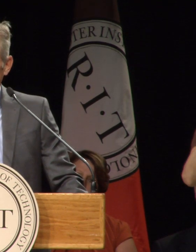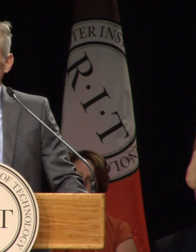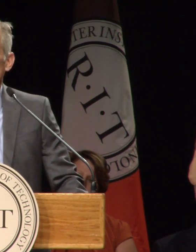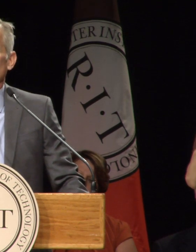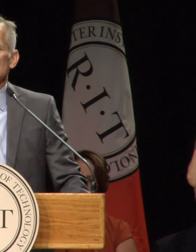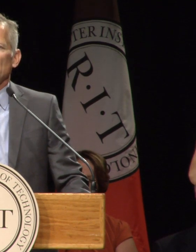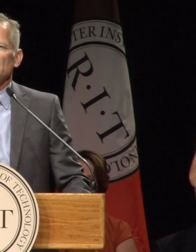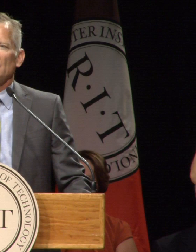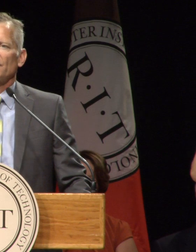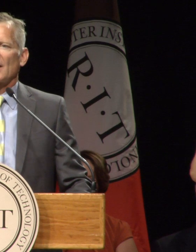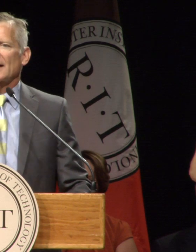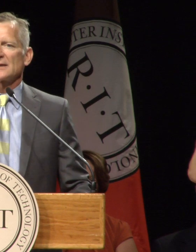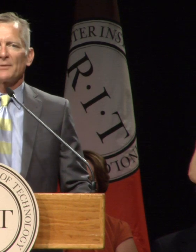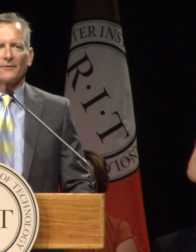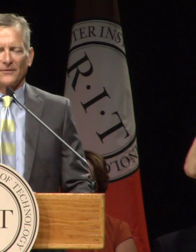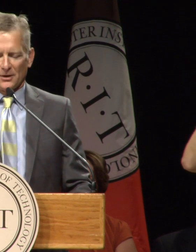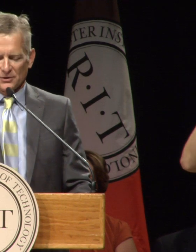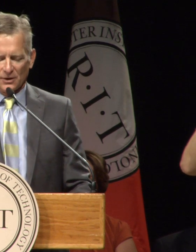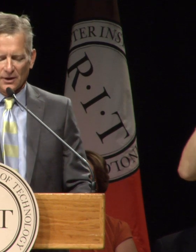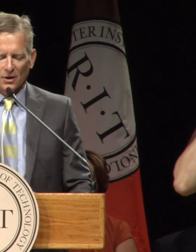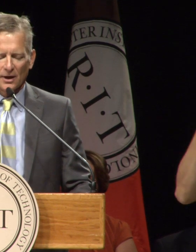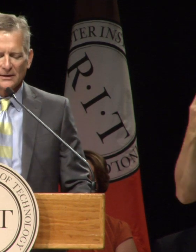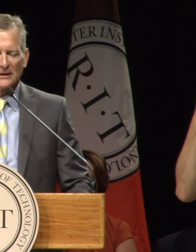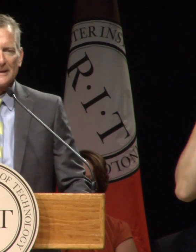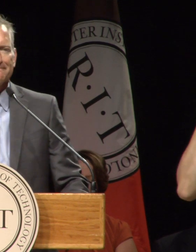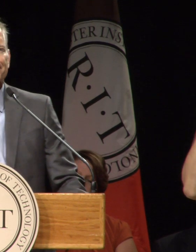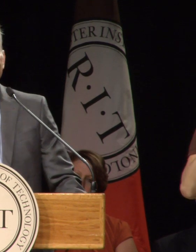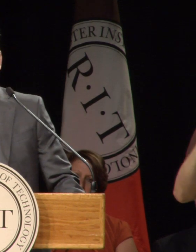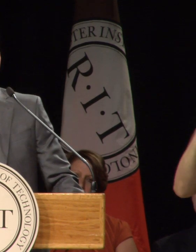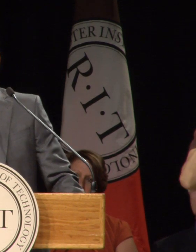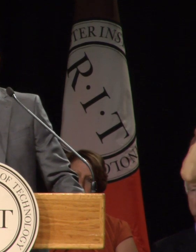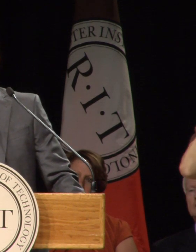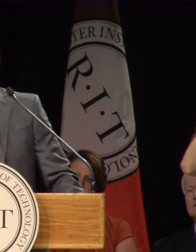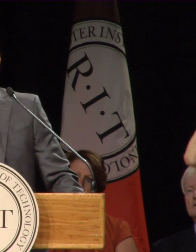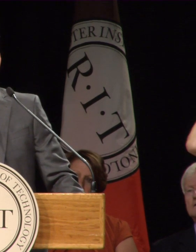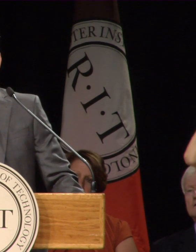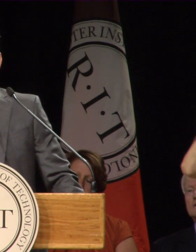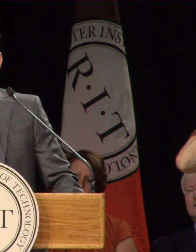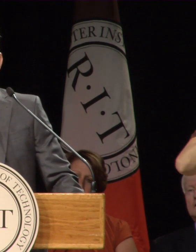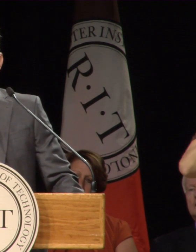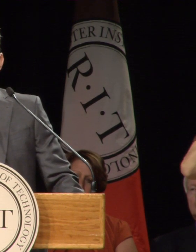I'M PROVOST AND SENIOR VICE PRESIDENT FOR ACADEMIC AFFAIRS HERE AT RIT.